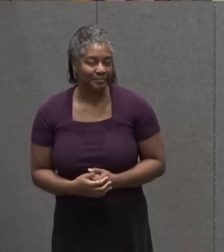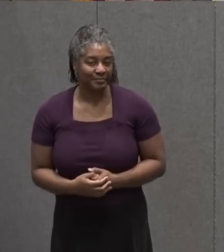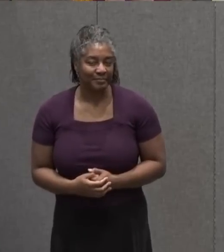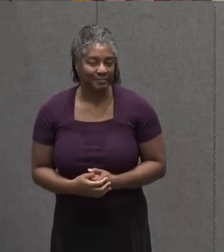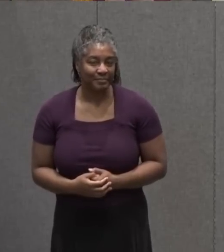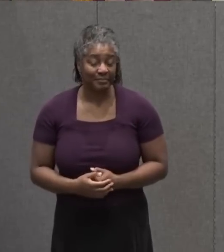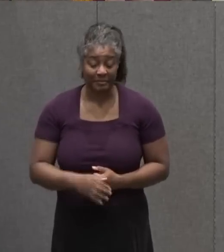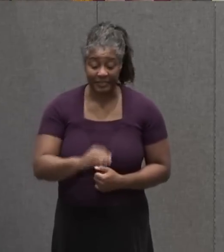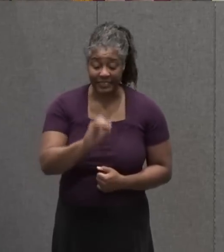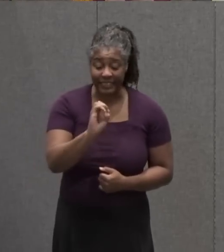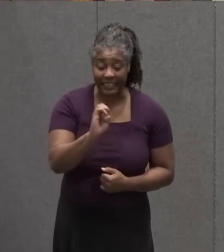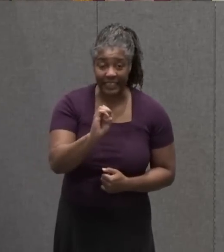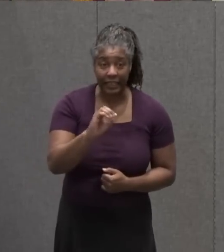e, Edd, E